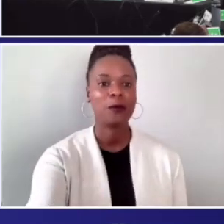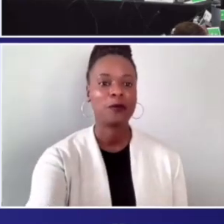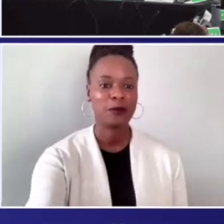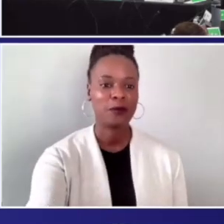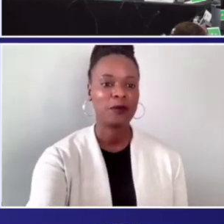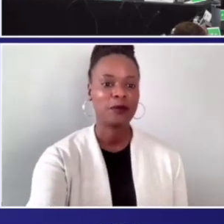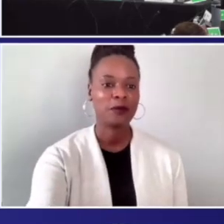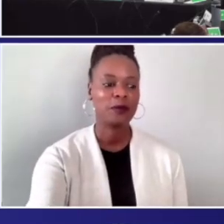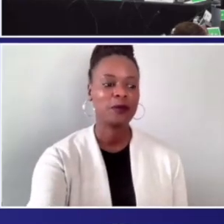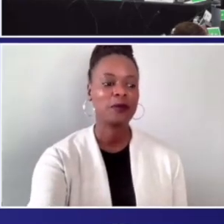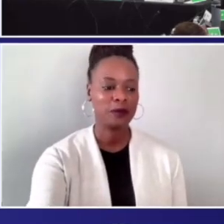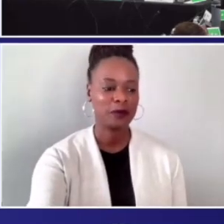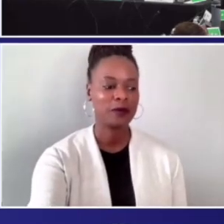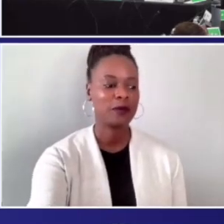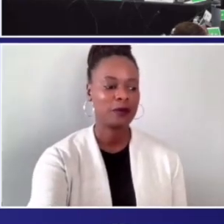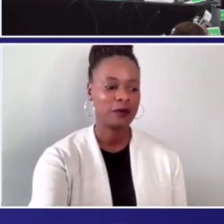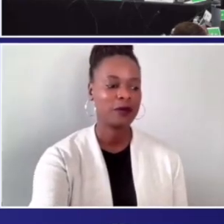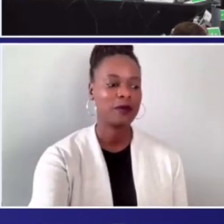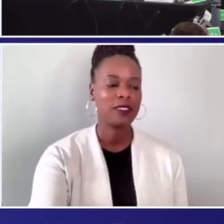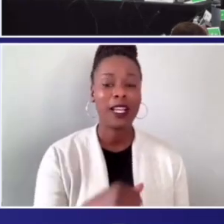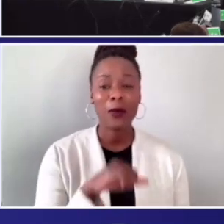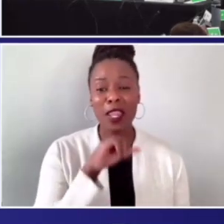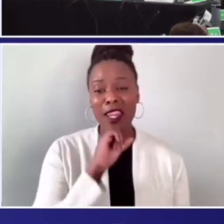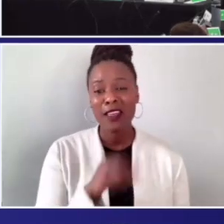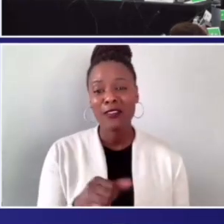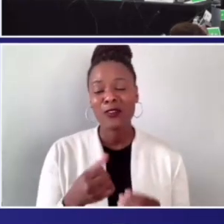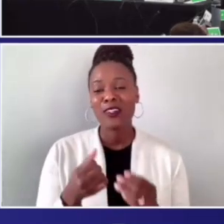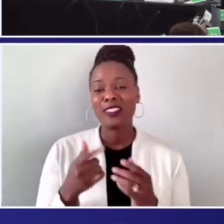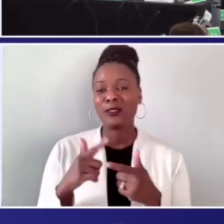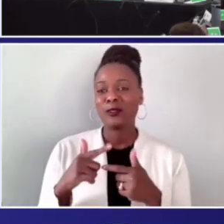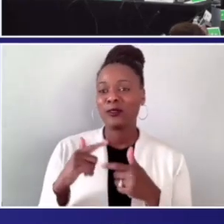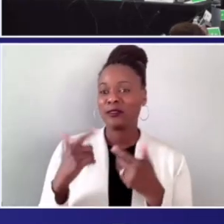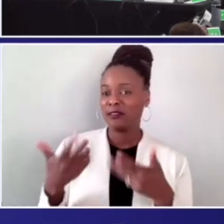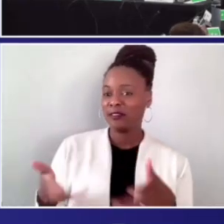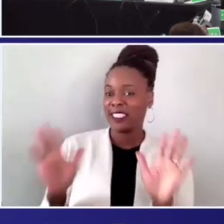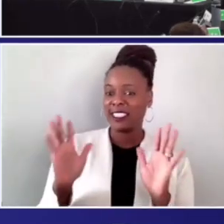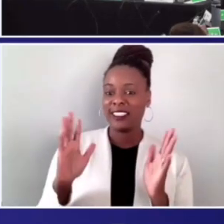us to close down this discussion draft and move on to our repayments,